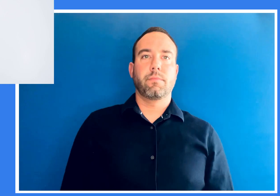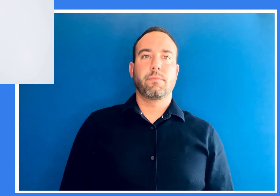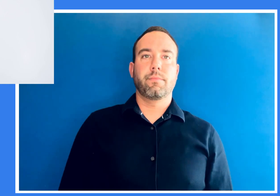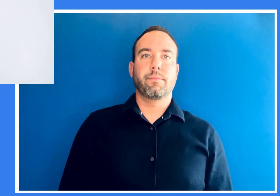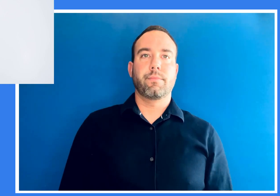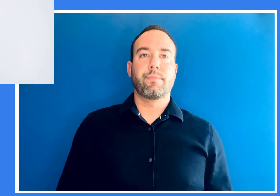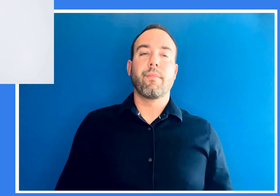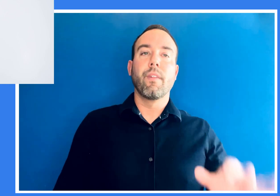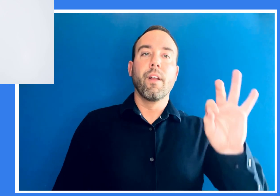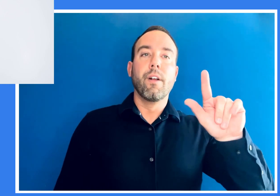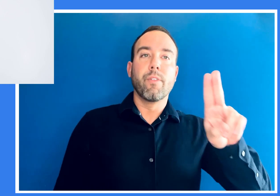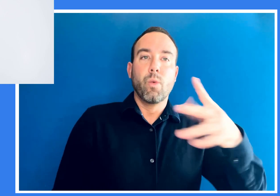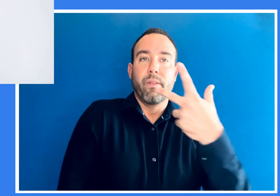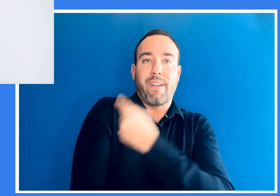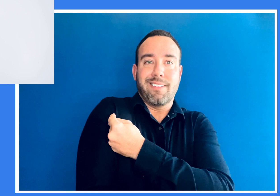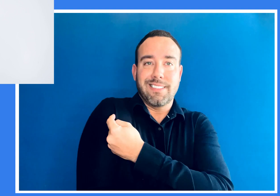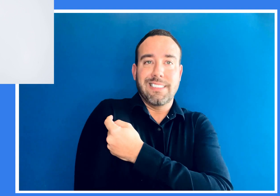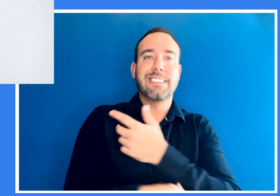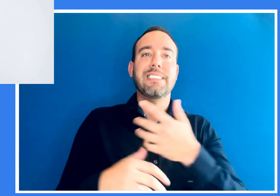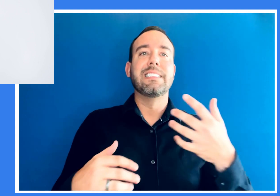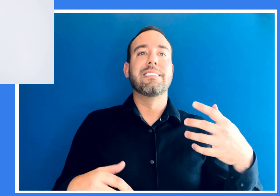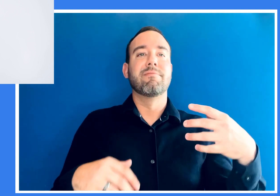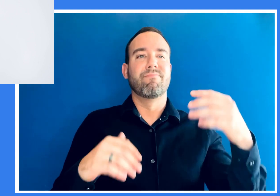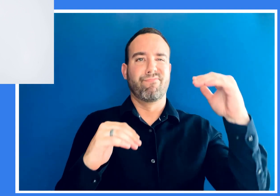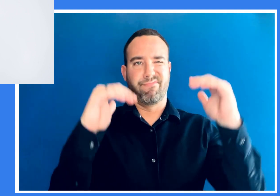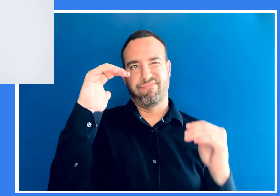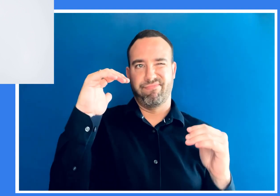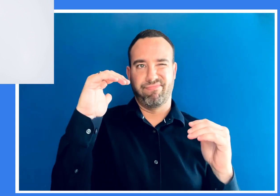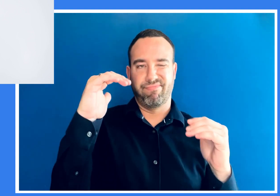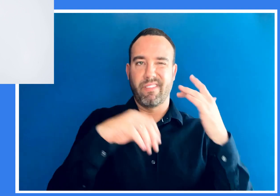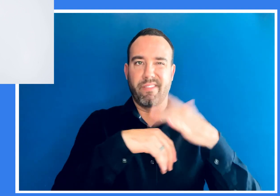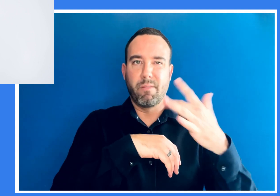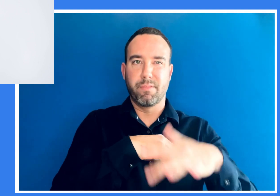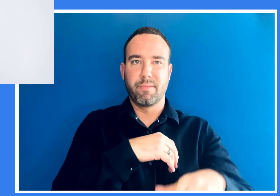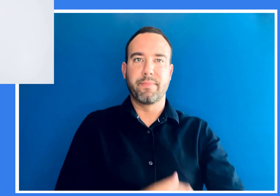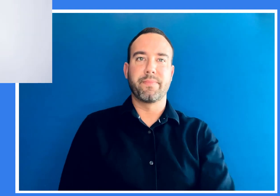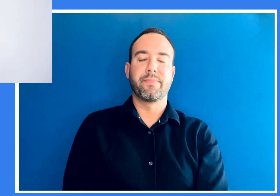[MALE] CDC Vital Signs Inequities in Flu Vaccine Uptake